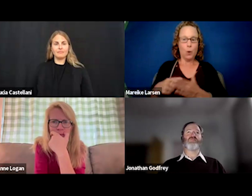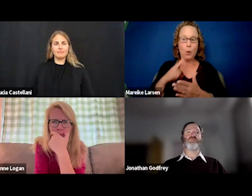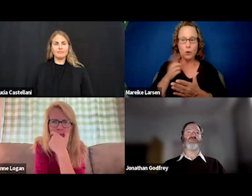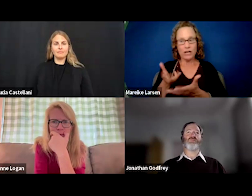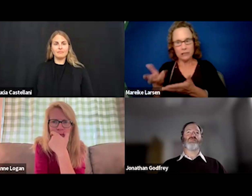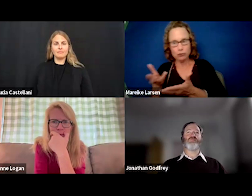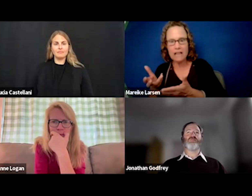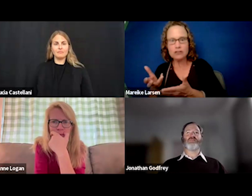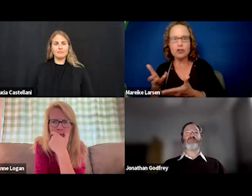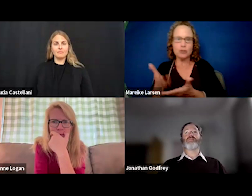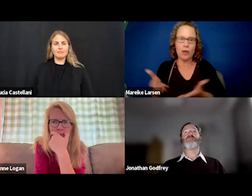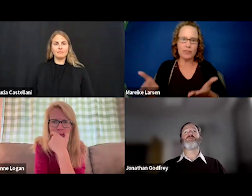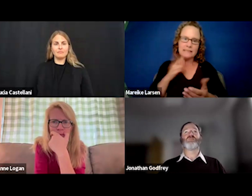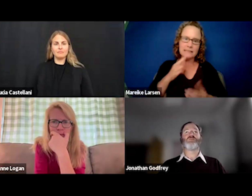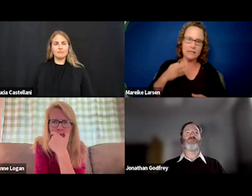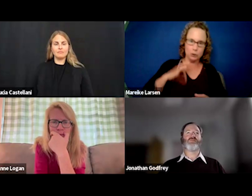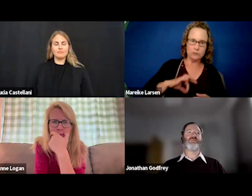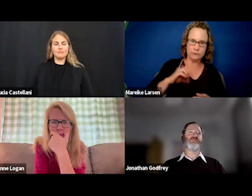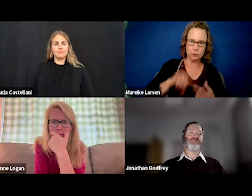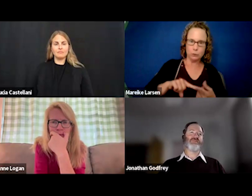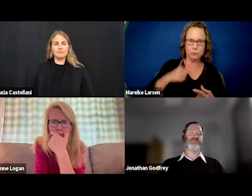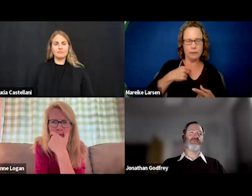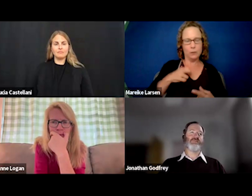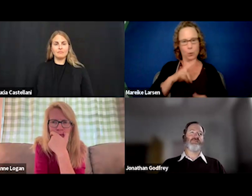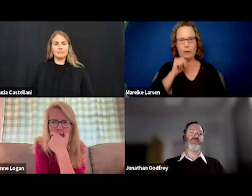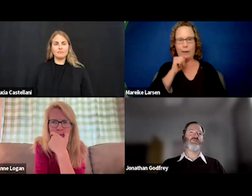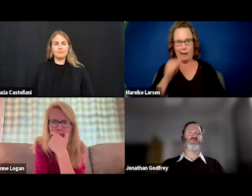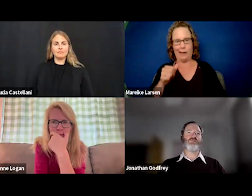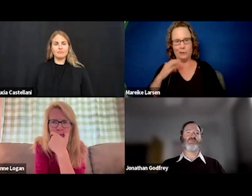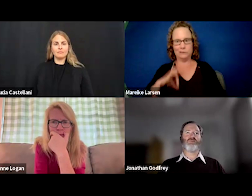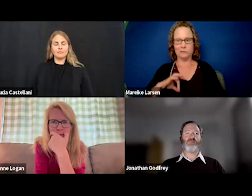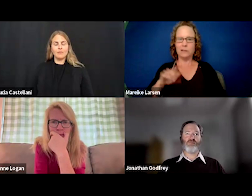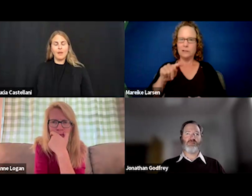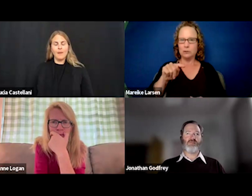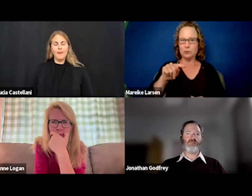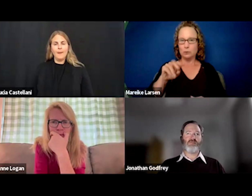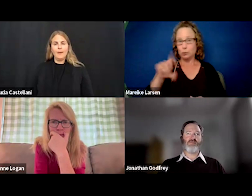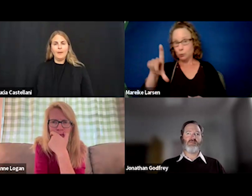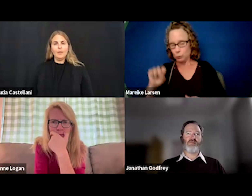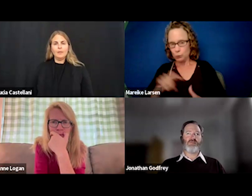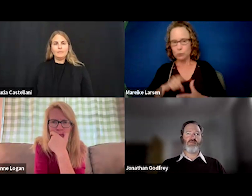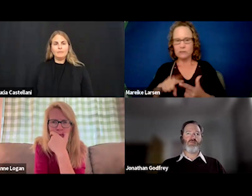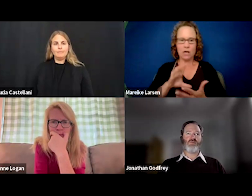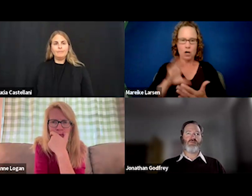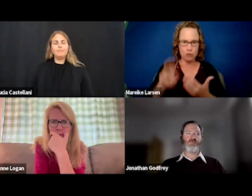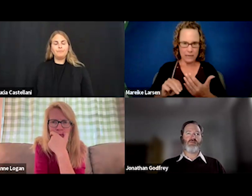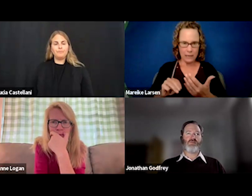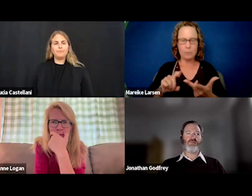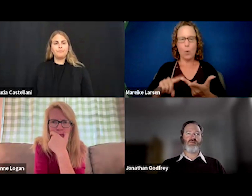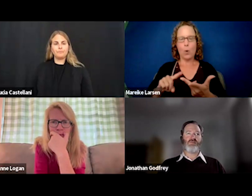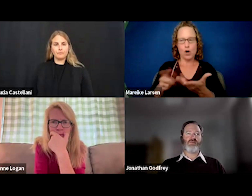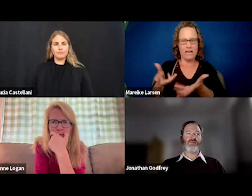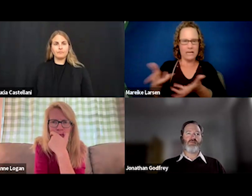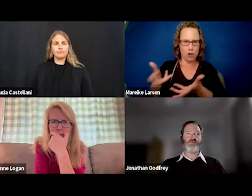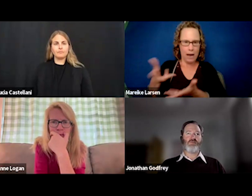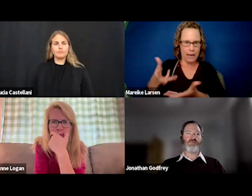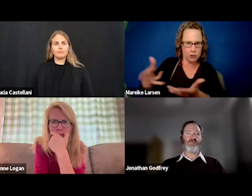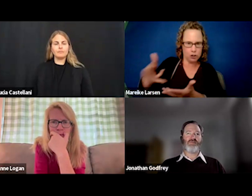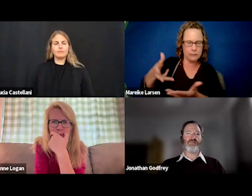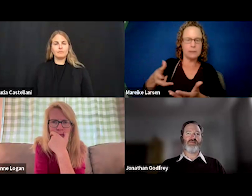were useful or not. Like tools, right? Tools. Curriculum. Interactions. Yeah, so I'll talk about all three of them.